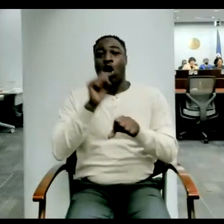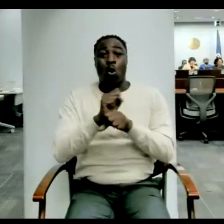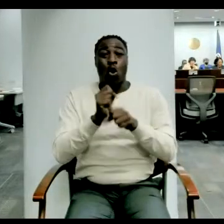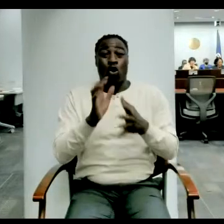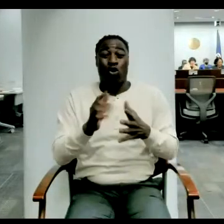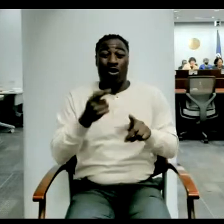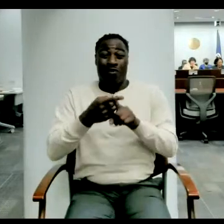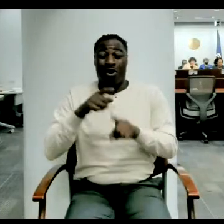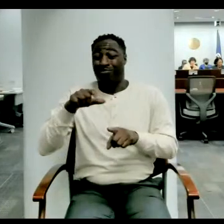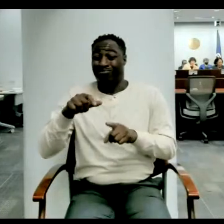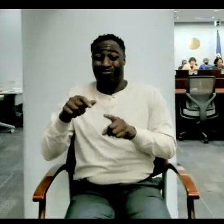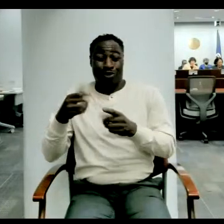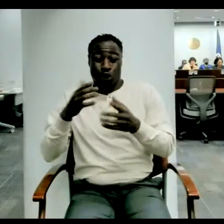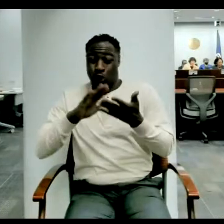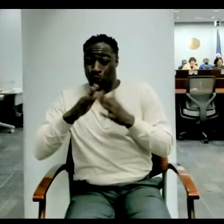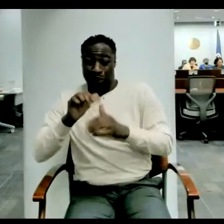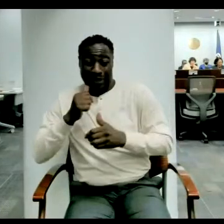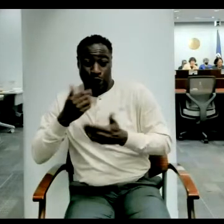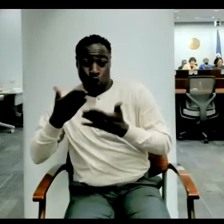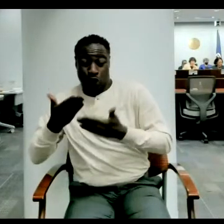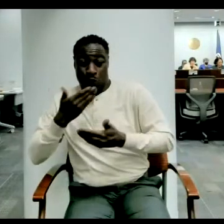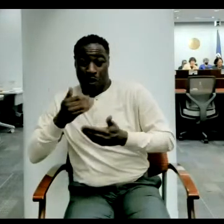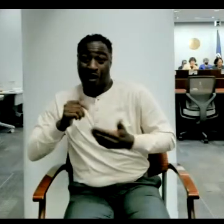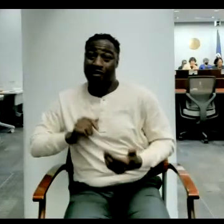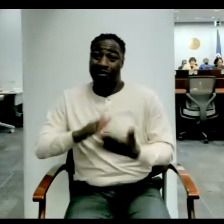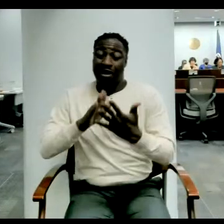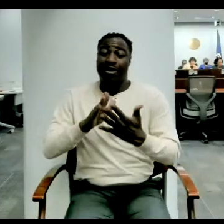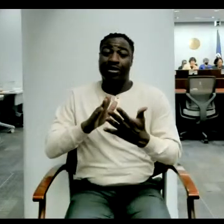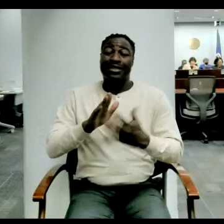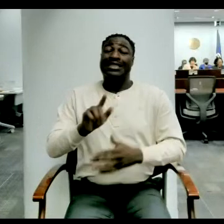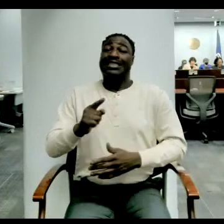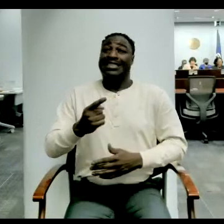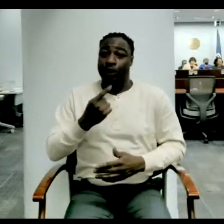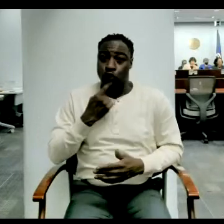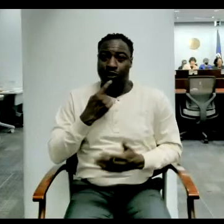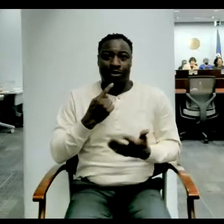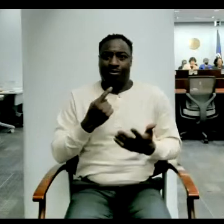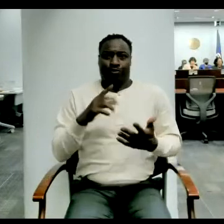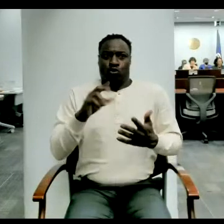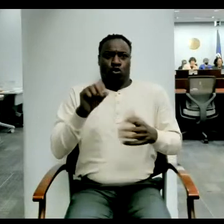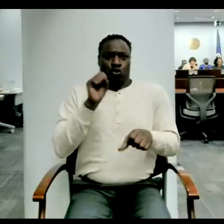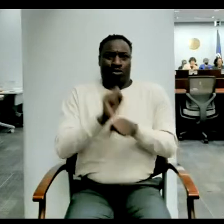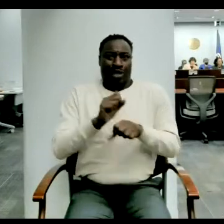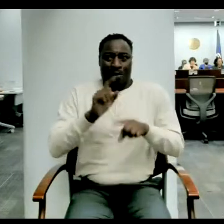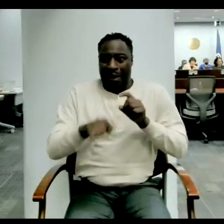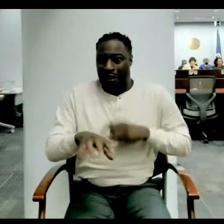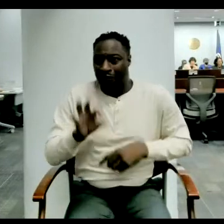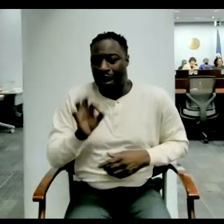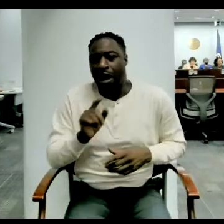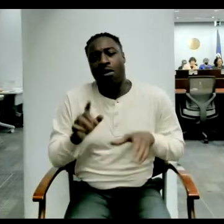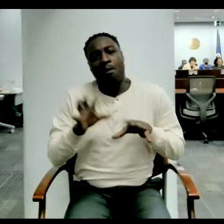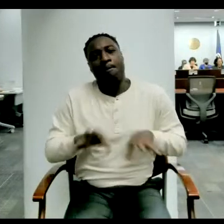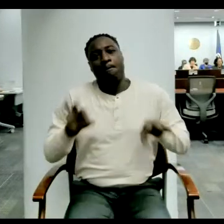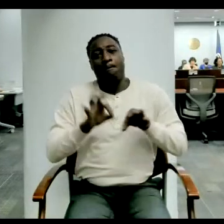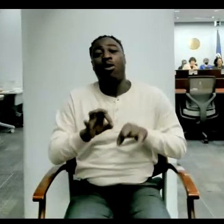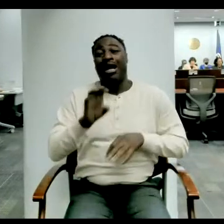communities face historic um unemployment rates it's very important that the EEOC do all that